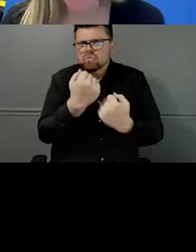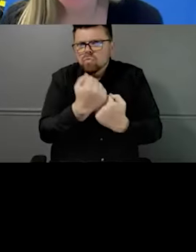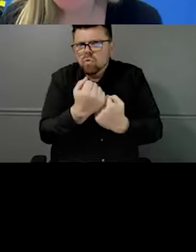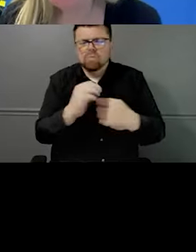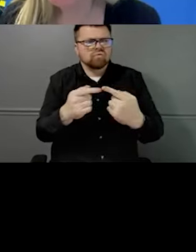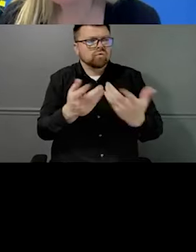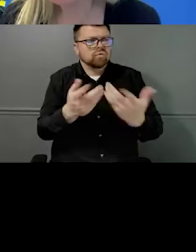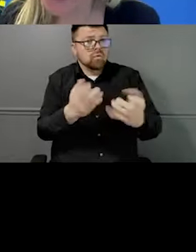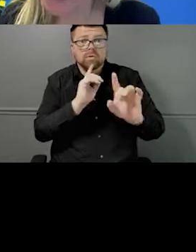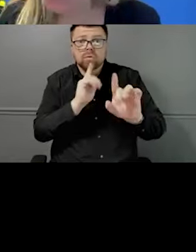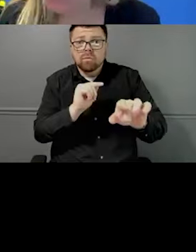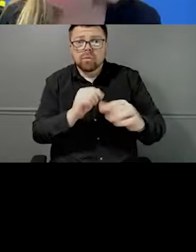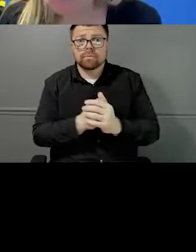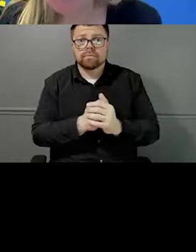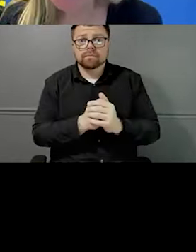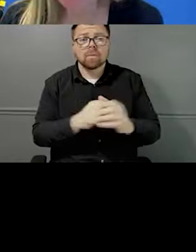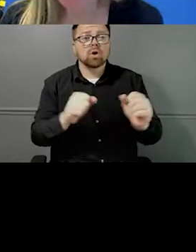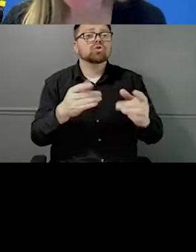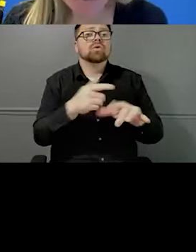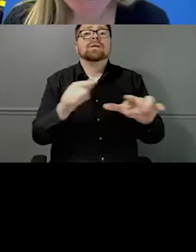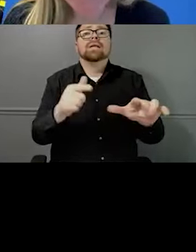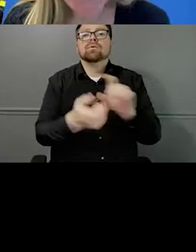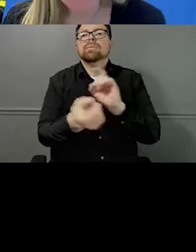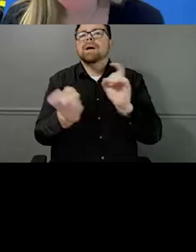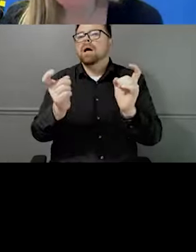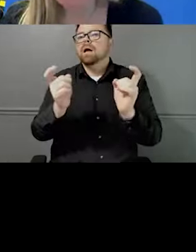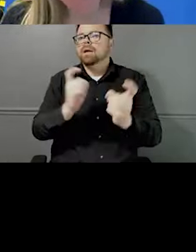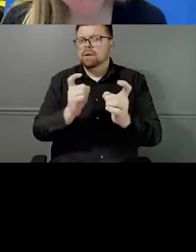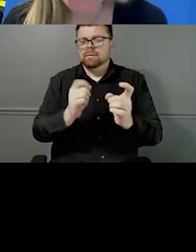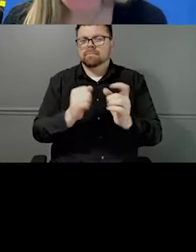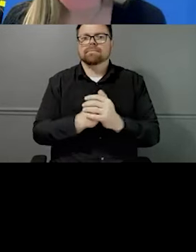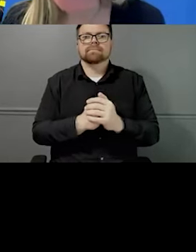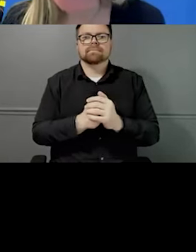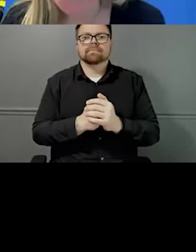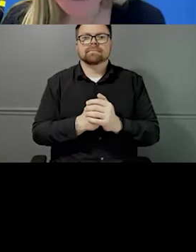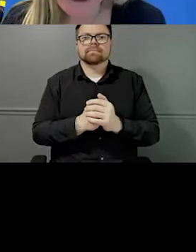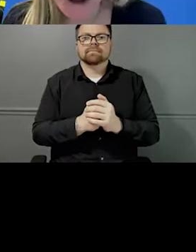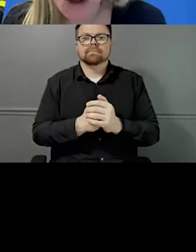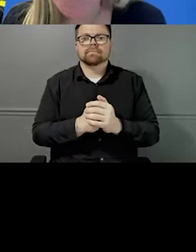The language was modified significantly, and we state that in this section,